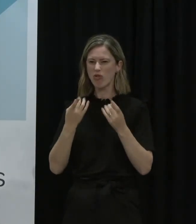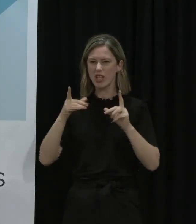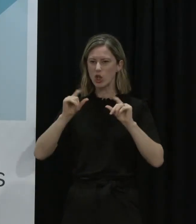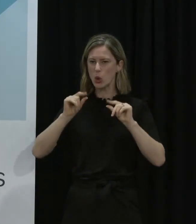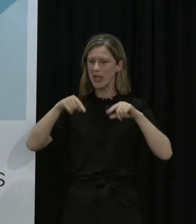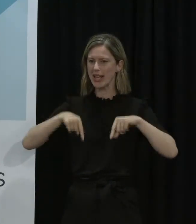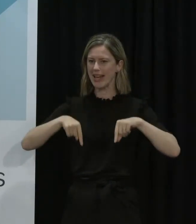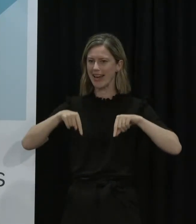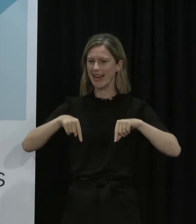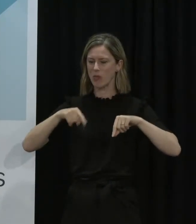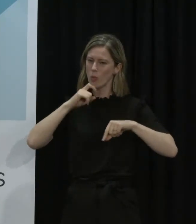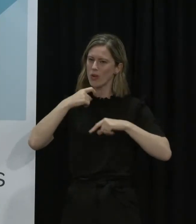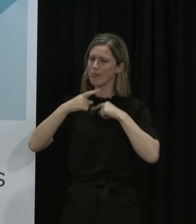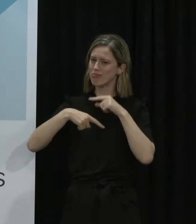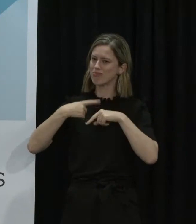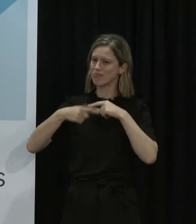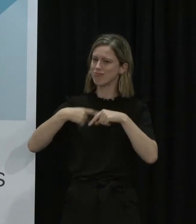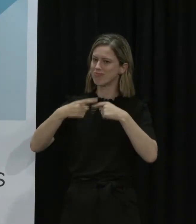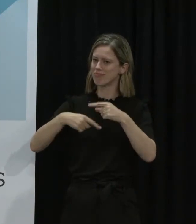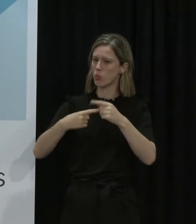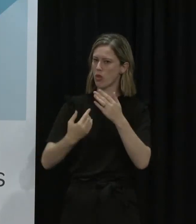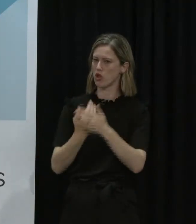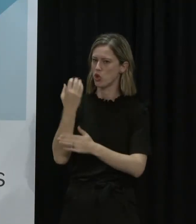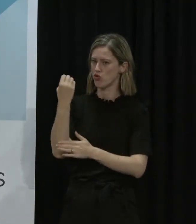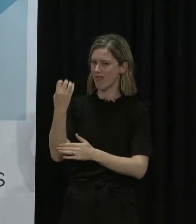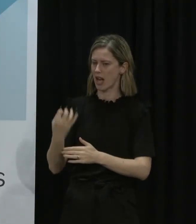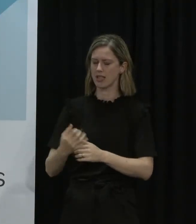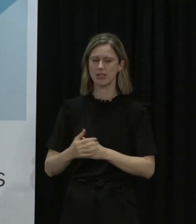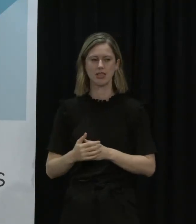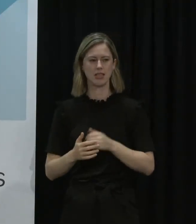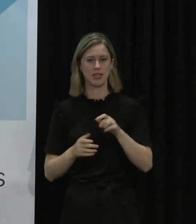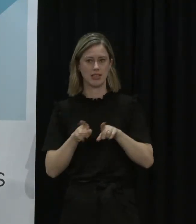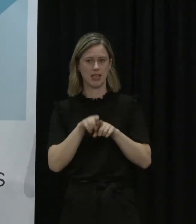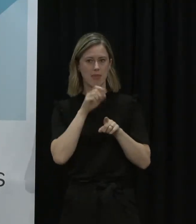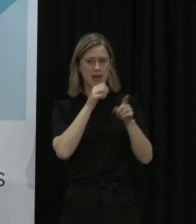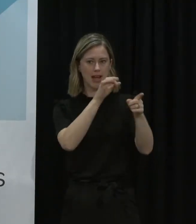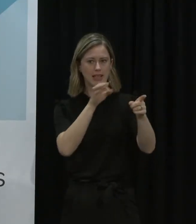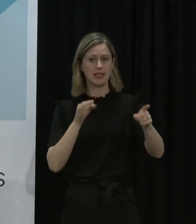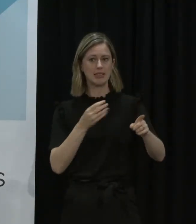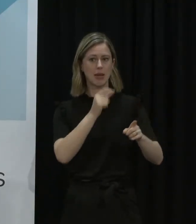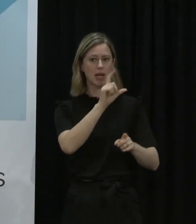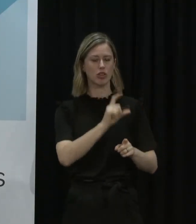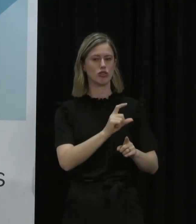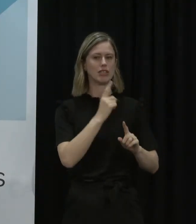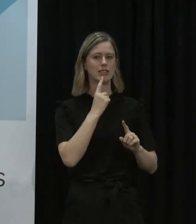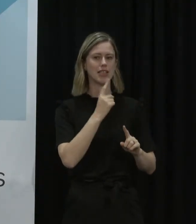mask use, contact tracing. You know, isolation of cases. All the things that we have been